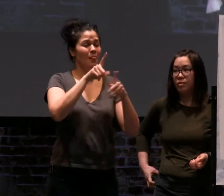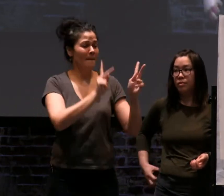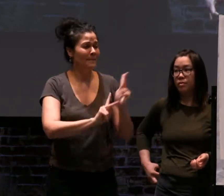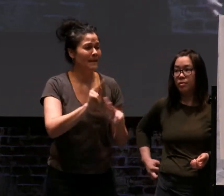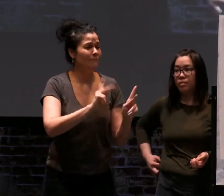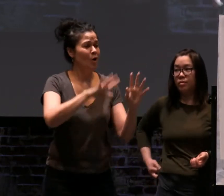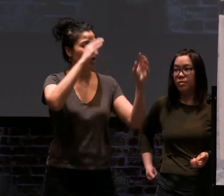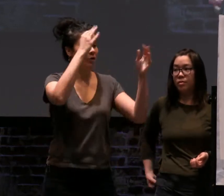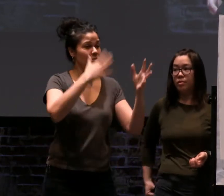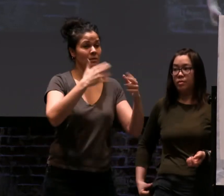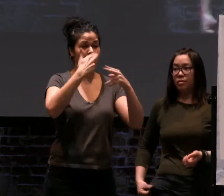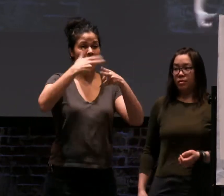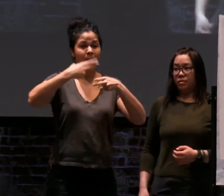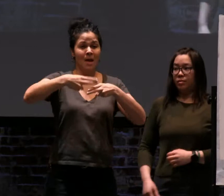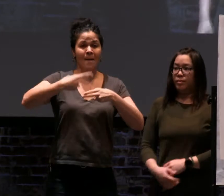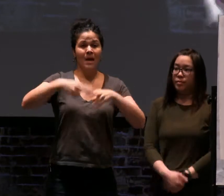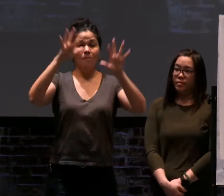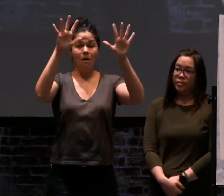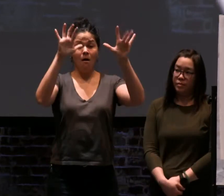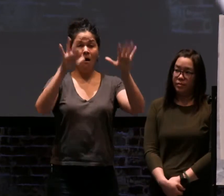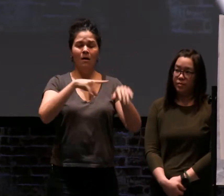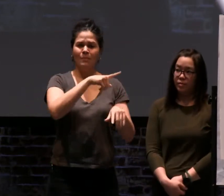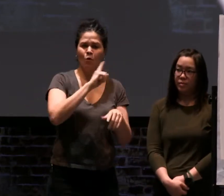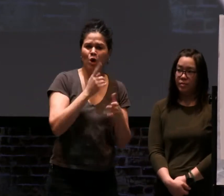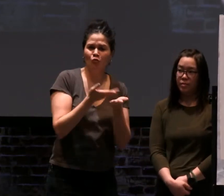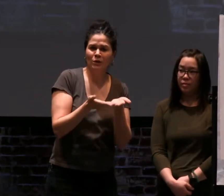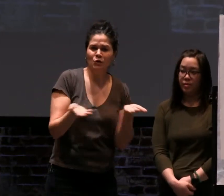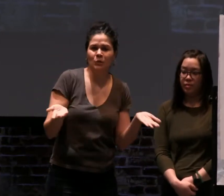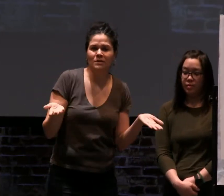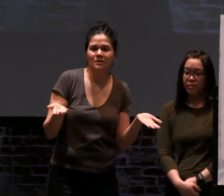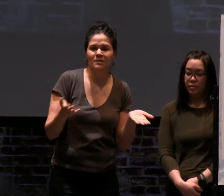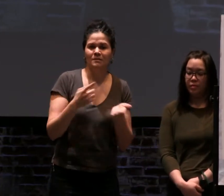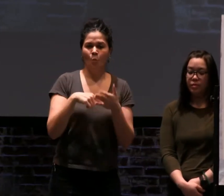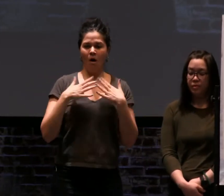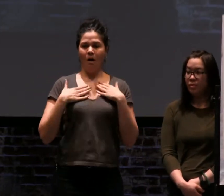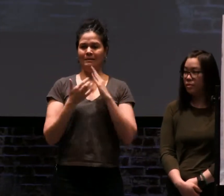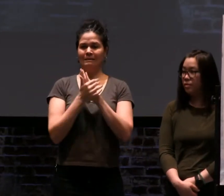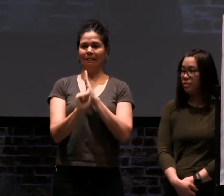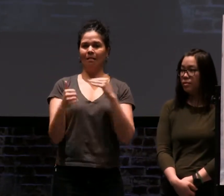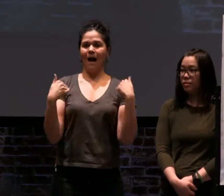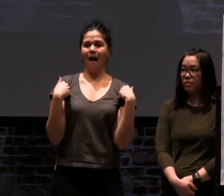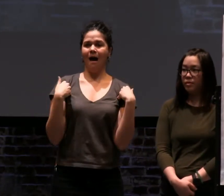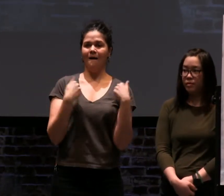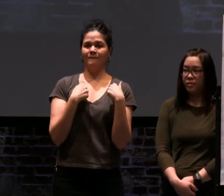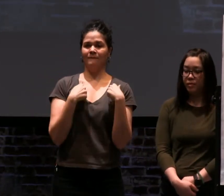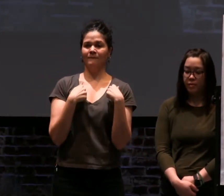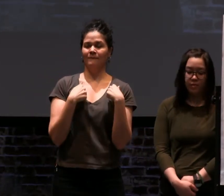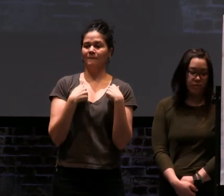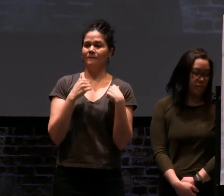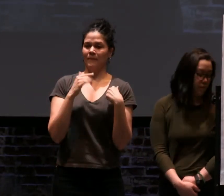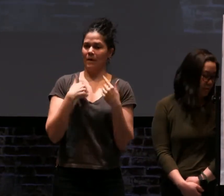whether it be restaurants, coffee shops and the like to generate a list of potential allies,